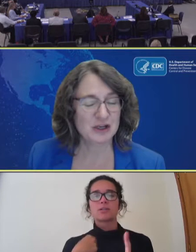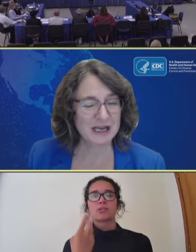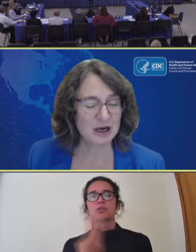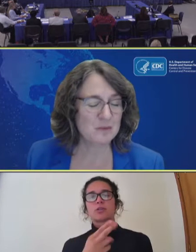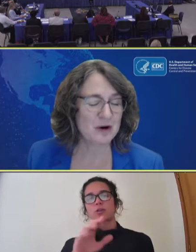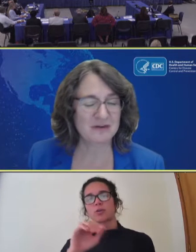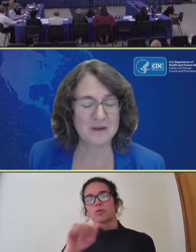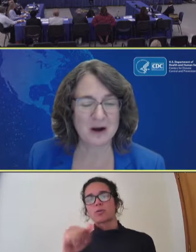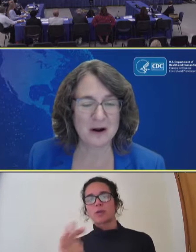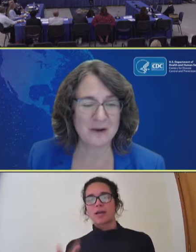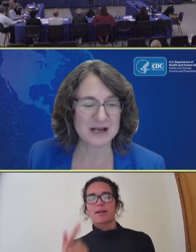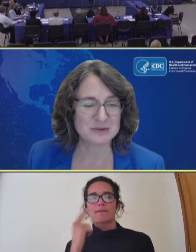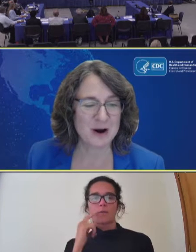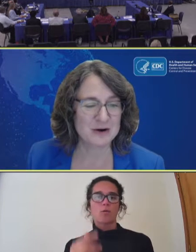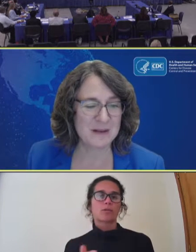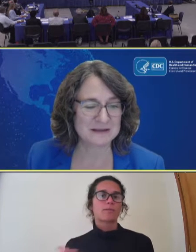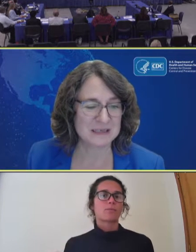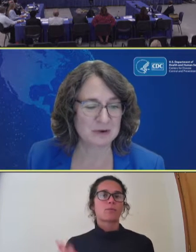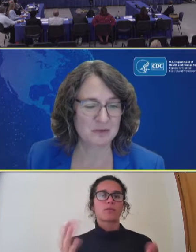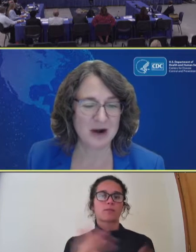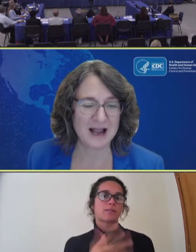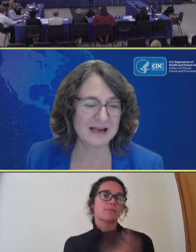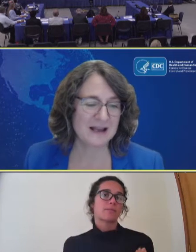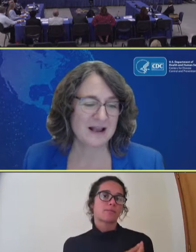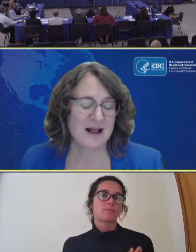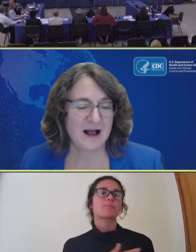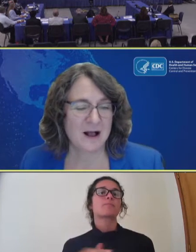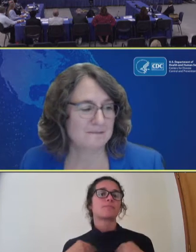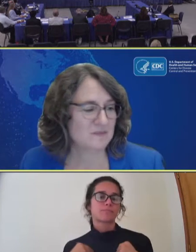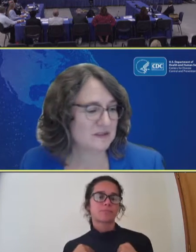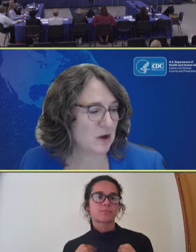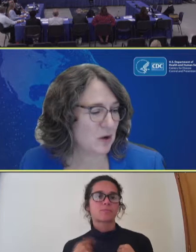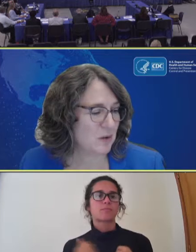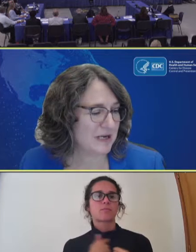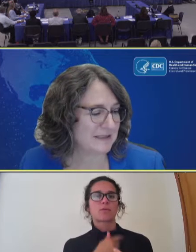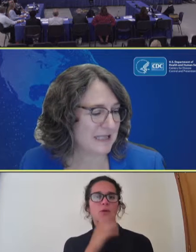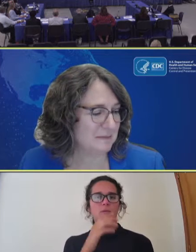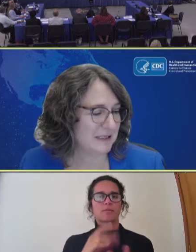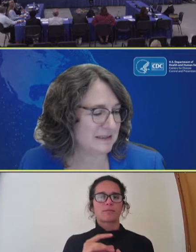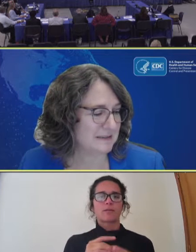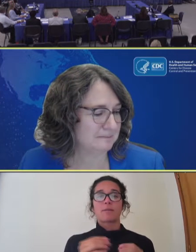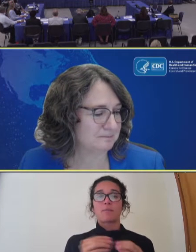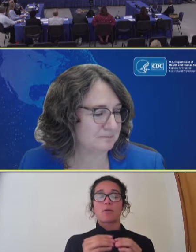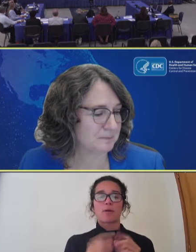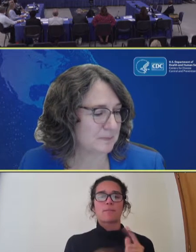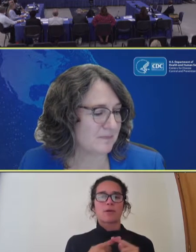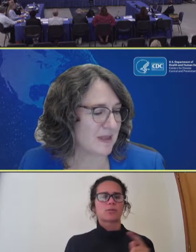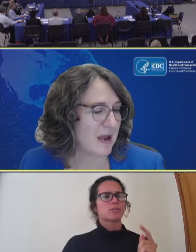you're going to hear more from our OASH partner about Summer of Pride. So, next slide please.